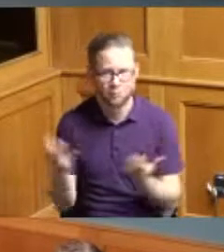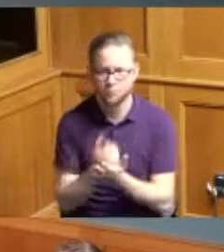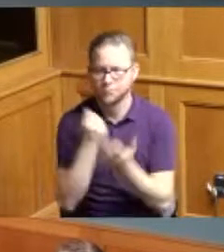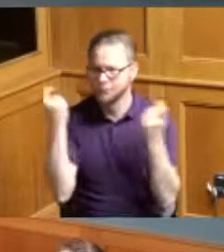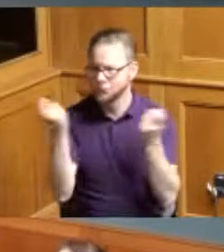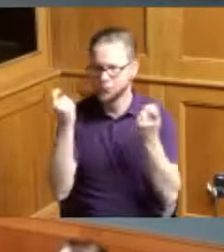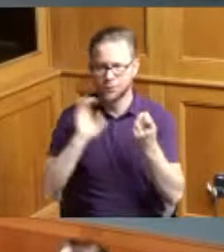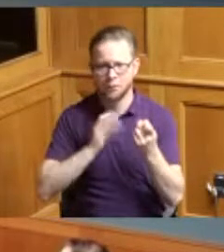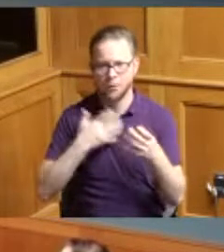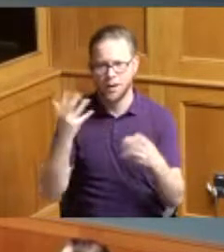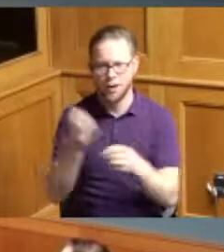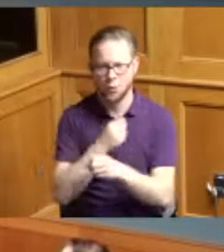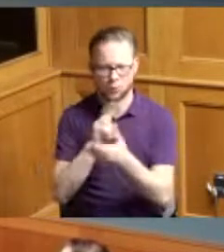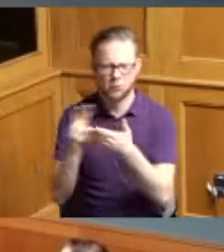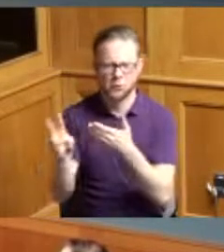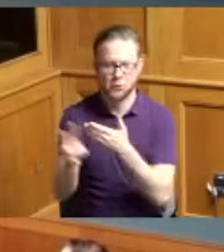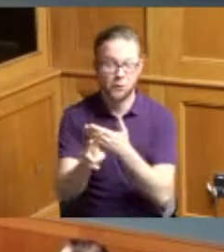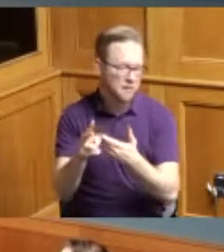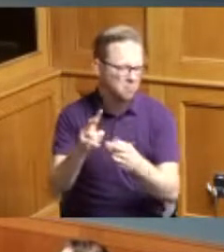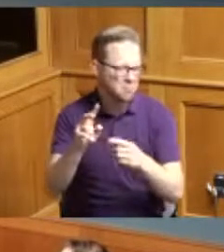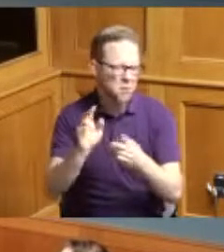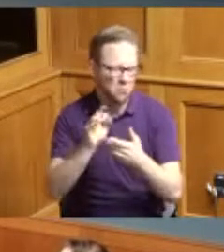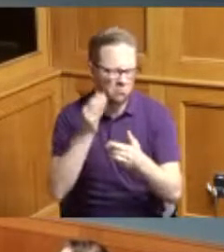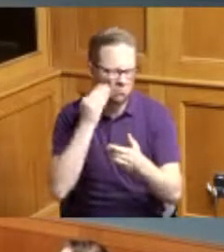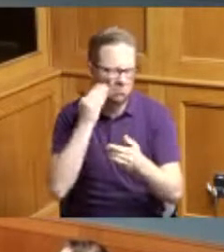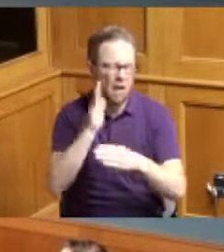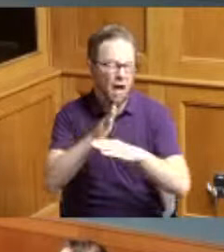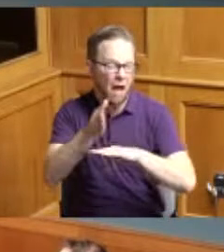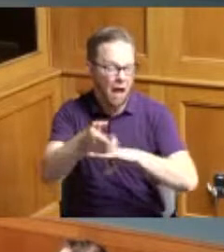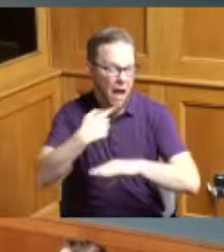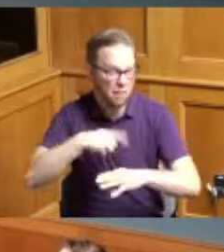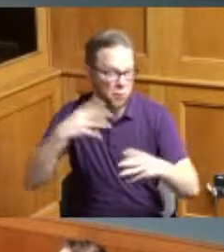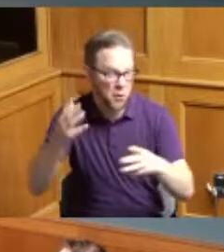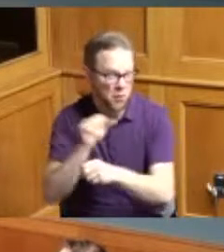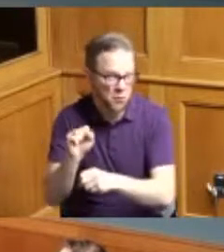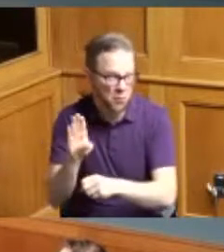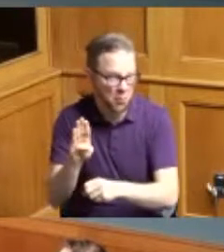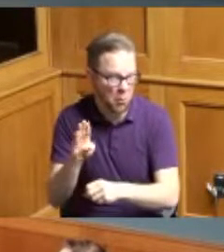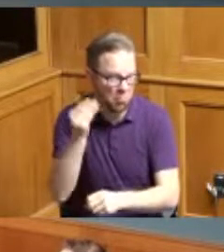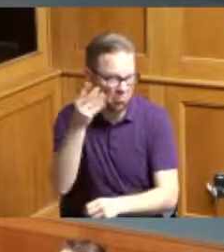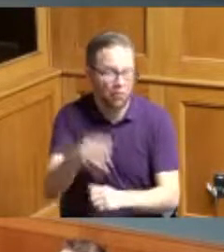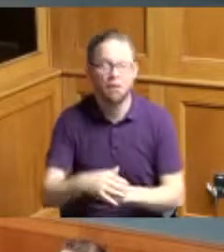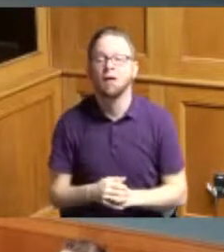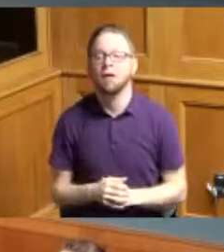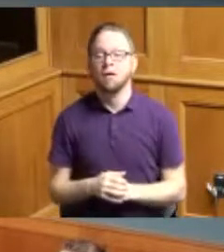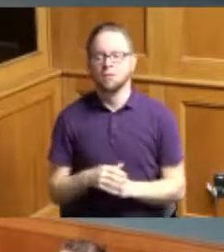in a couple weeks when we win the Super Bowl and so I have a little different perspective on this